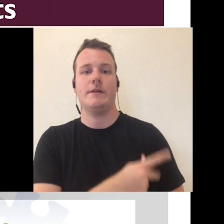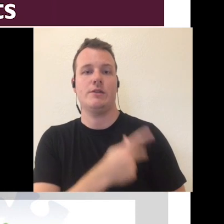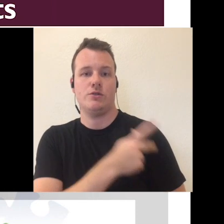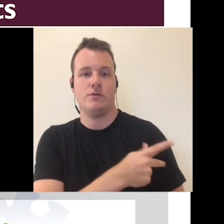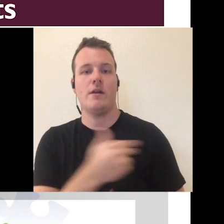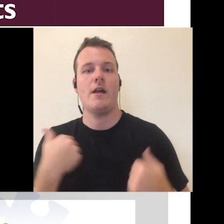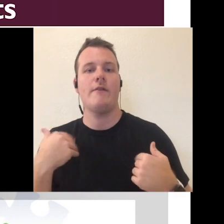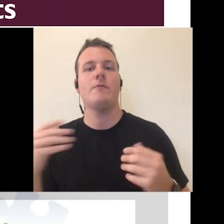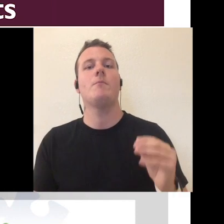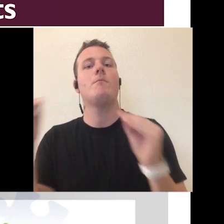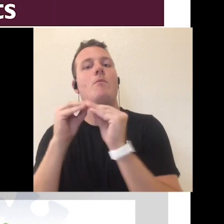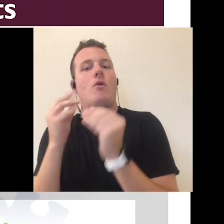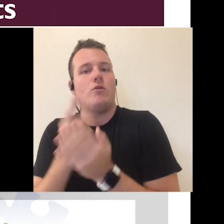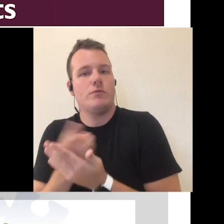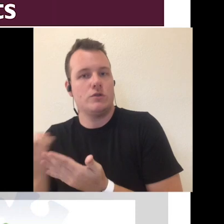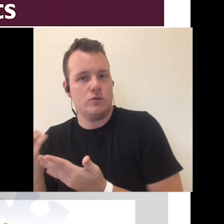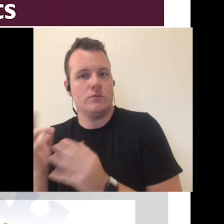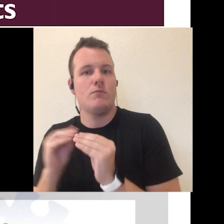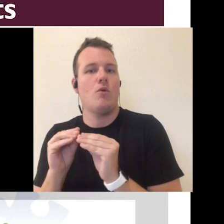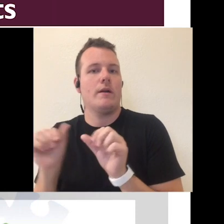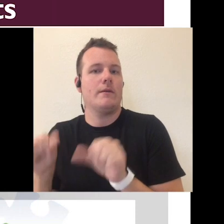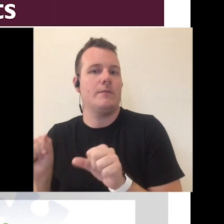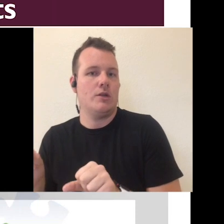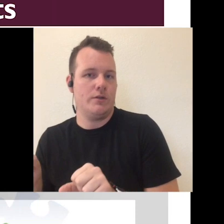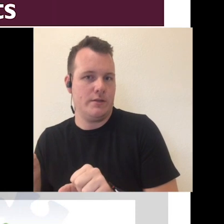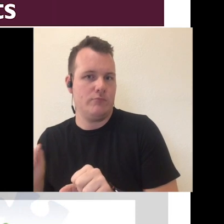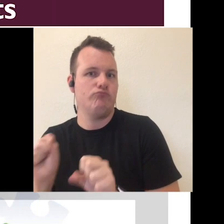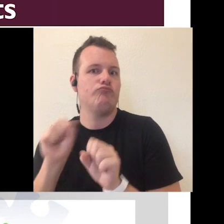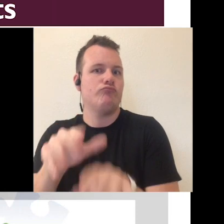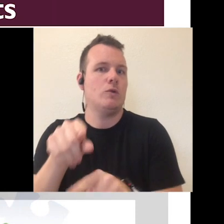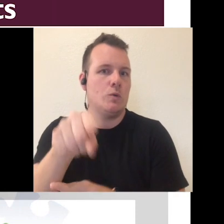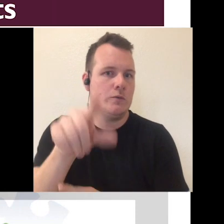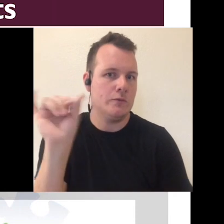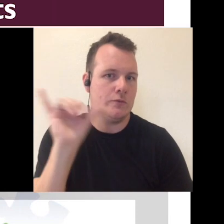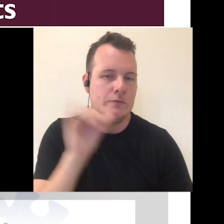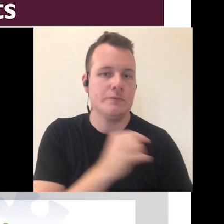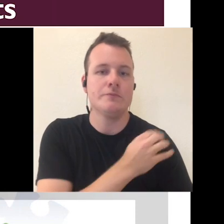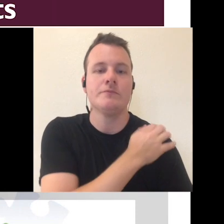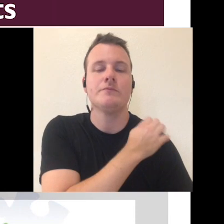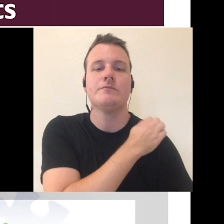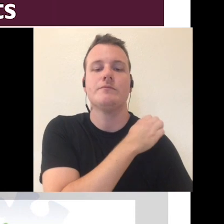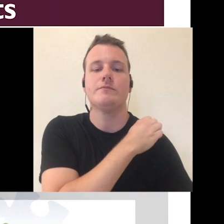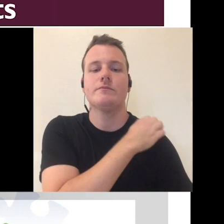the patients that that do have more resources and capabilities, so so the